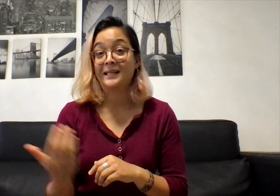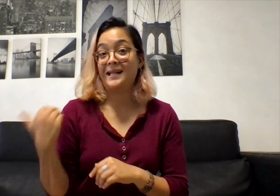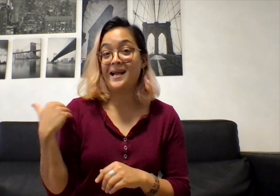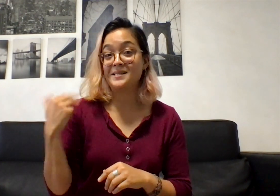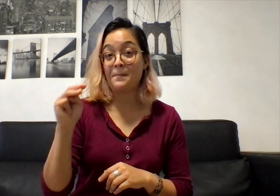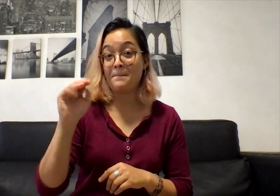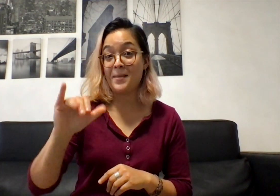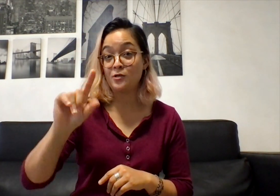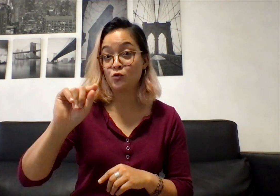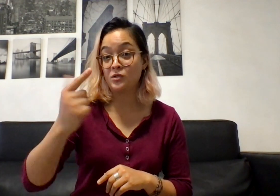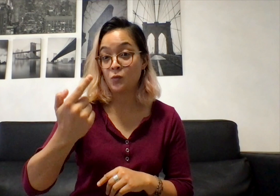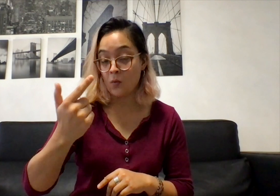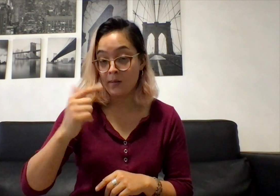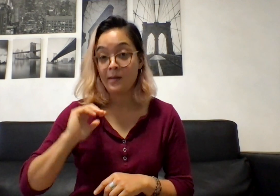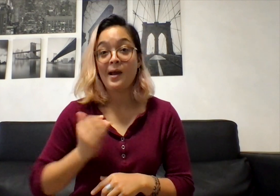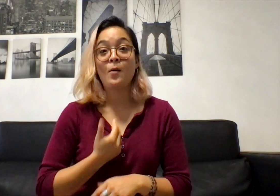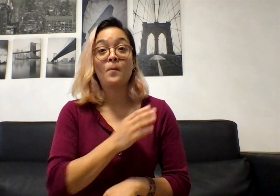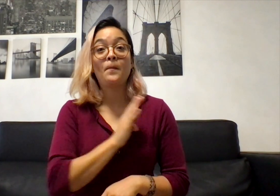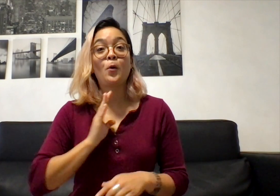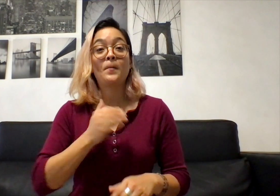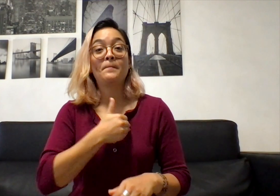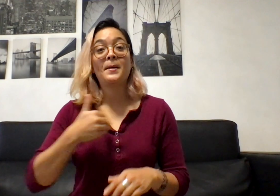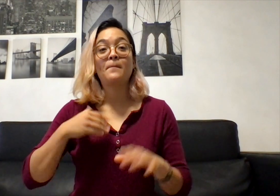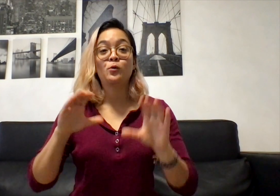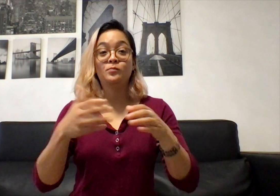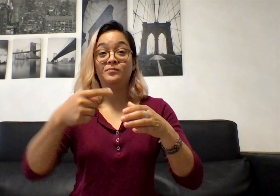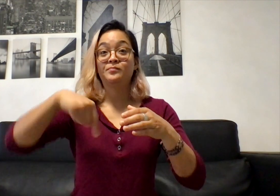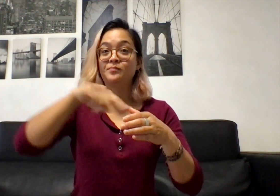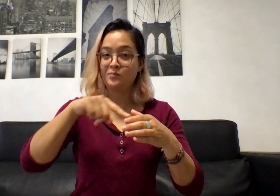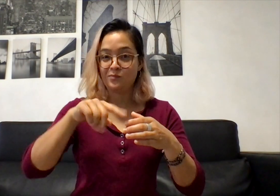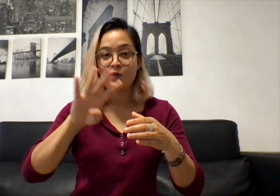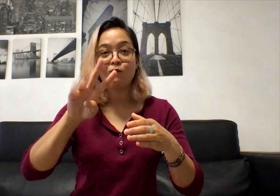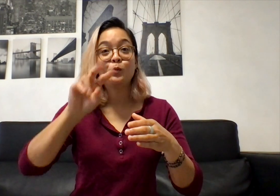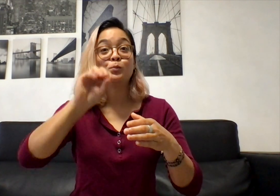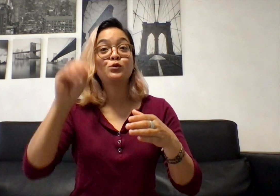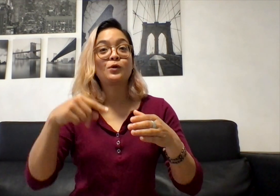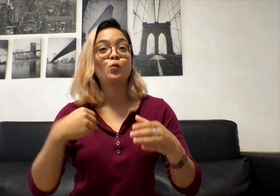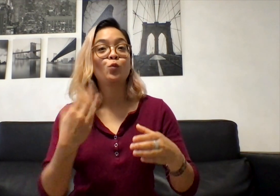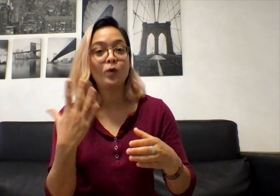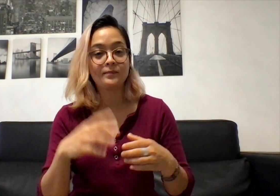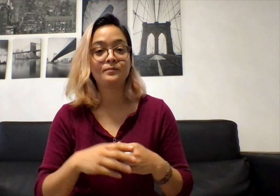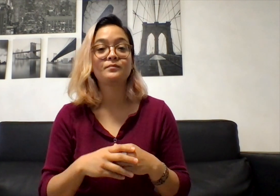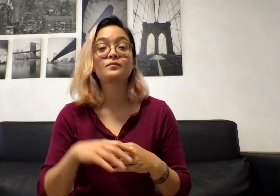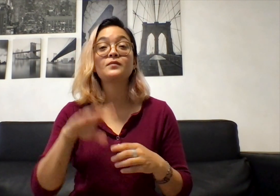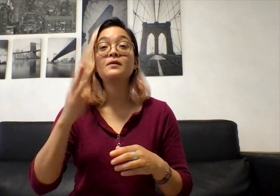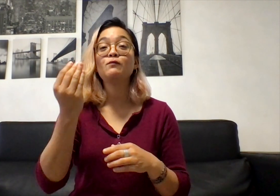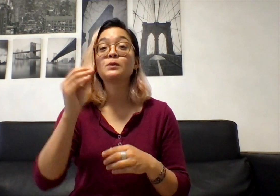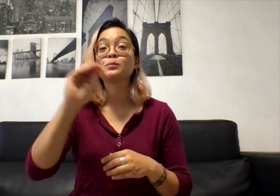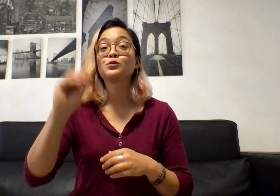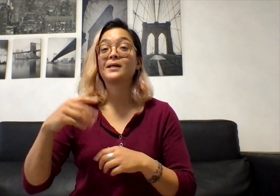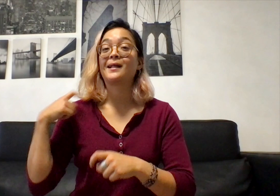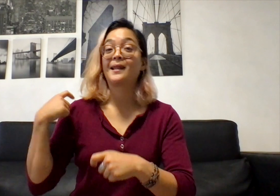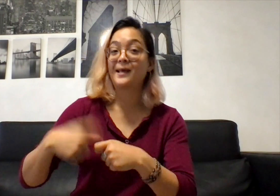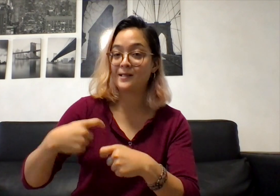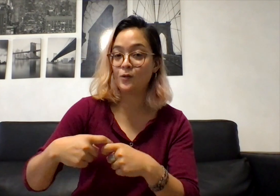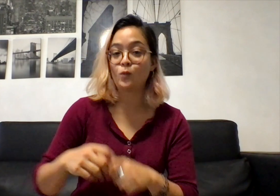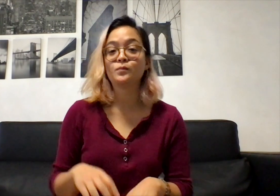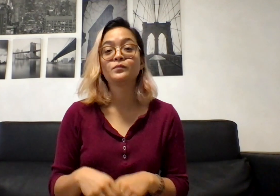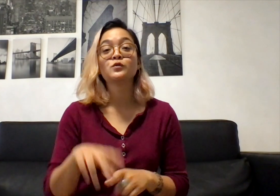In May 2021, our racial demographics were as follows: 42% White/Caucasian/European 14% Hispanic/Latino/Latina/Latinx